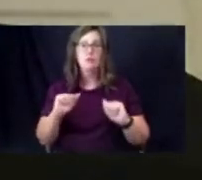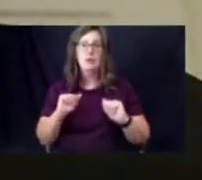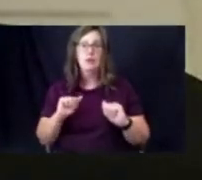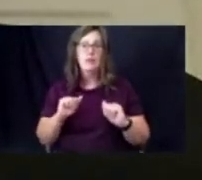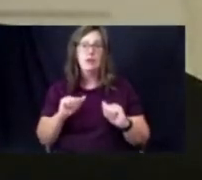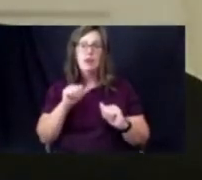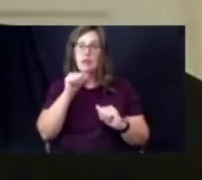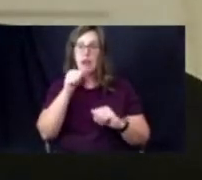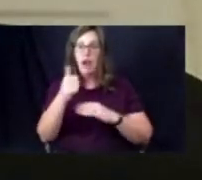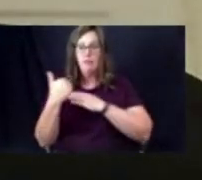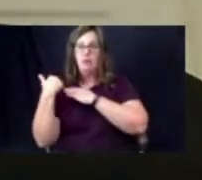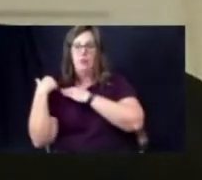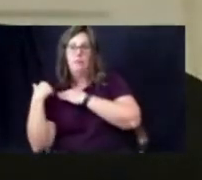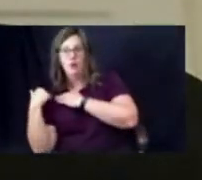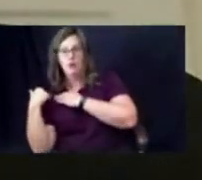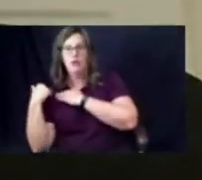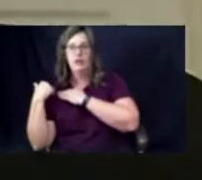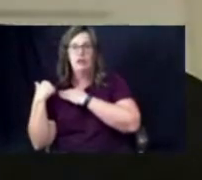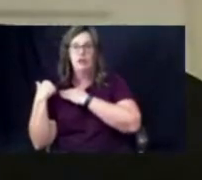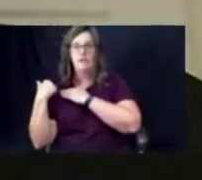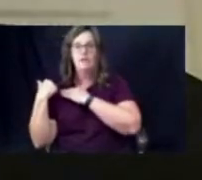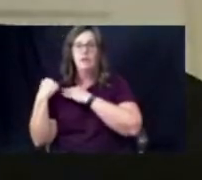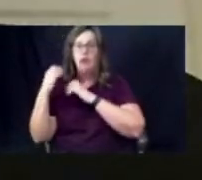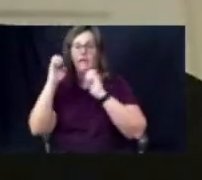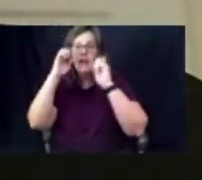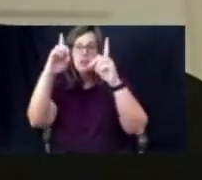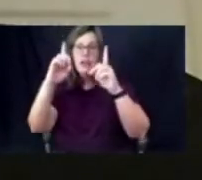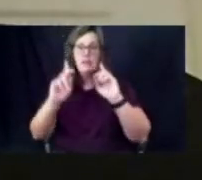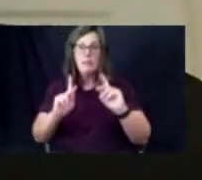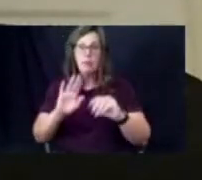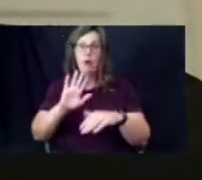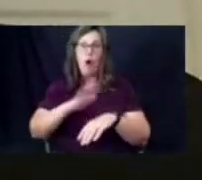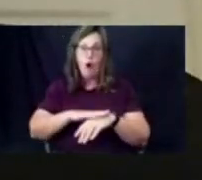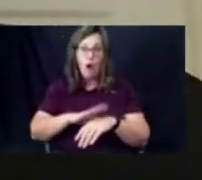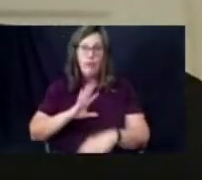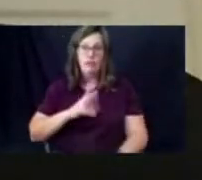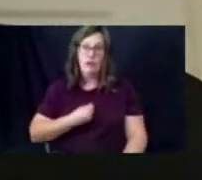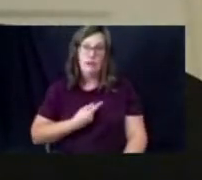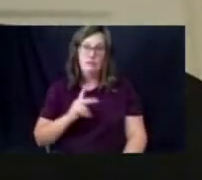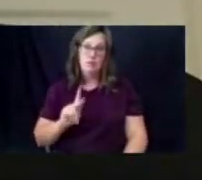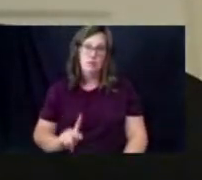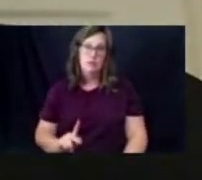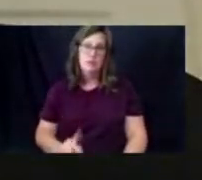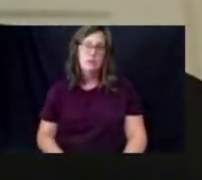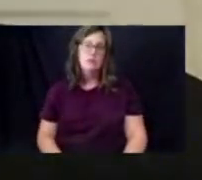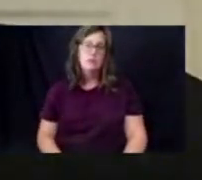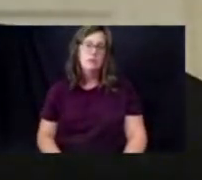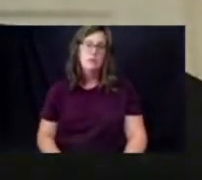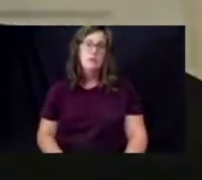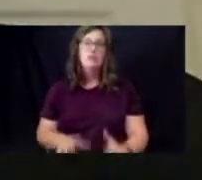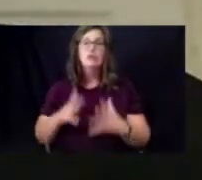education on that trans person so there's so many amazing resources to learn more about trans folks